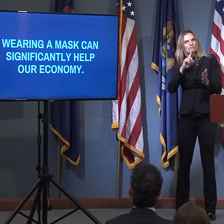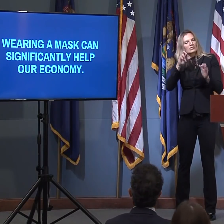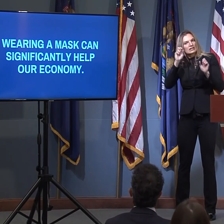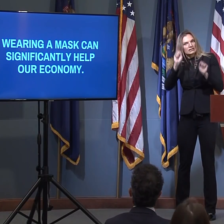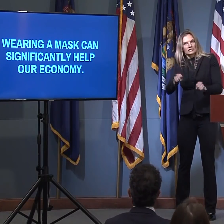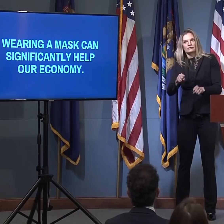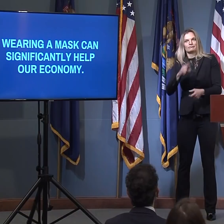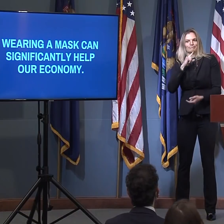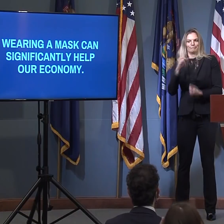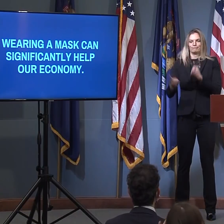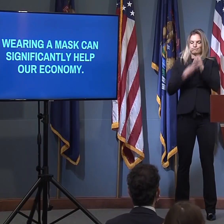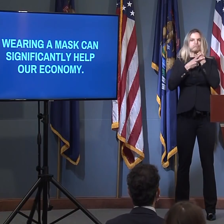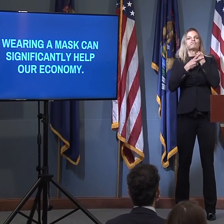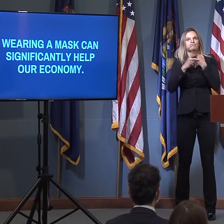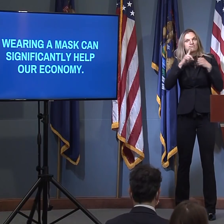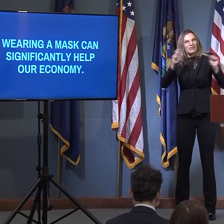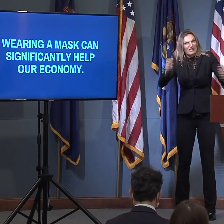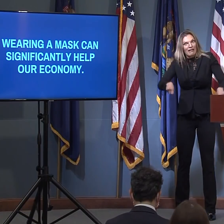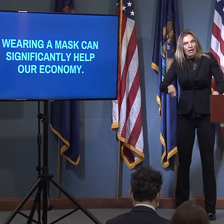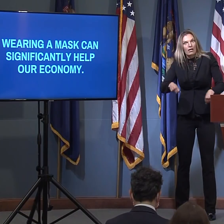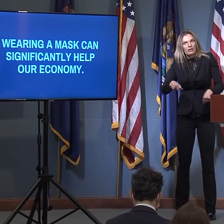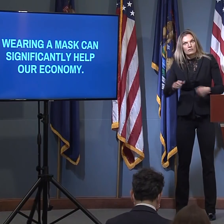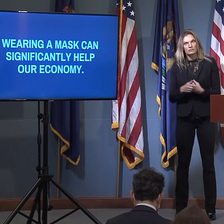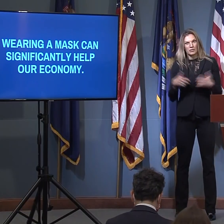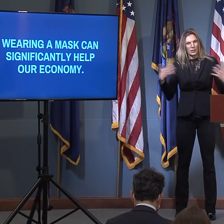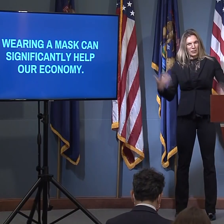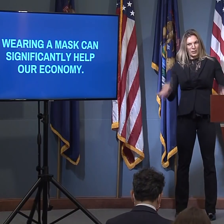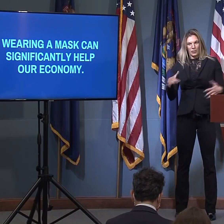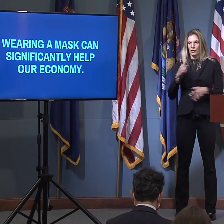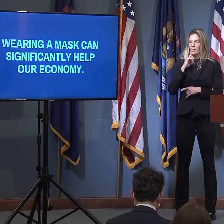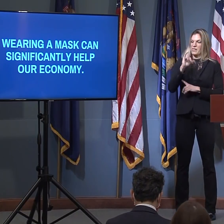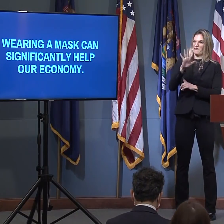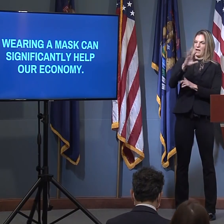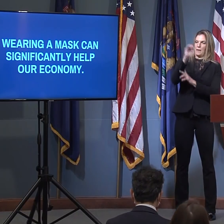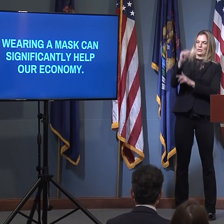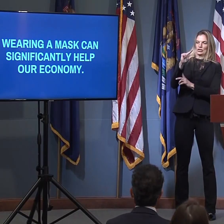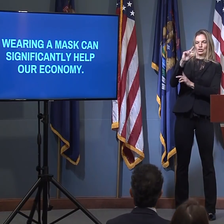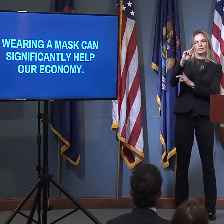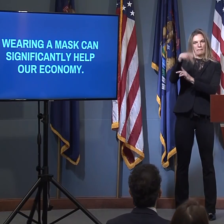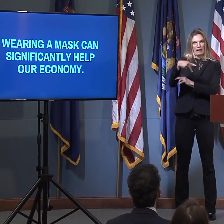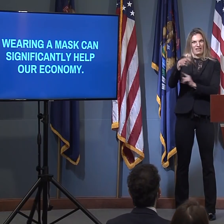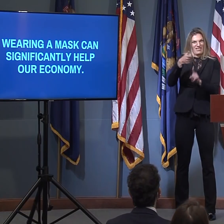THAT, WE COULD SAVE THE U.S. ECONOMY FROM TAKING A FIVE PERCENT TO OUR GDP.